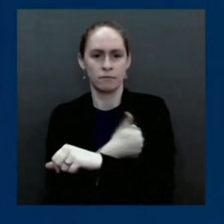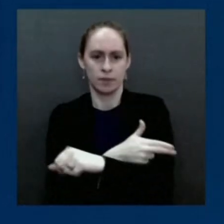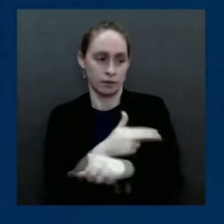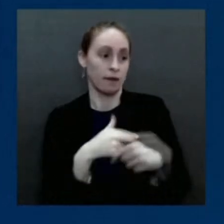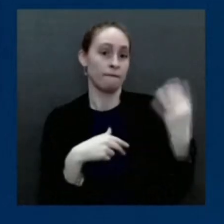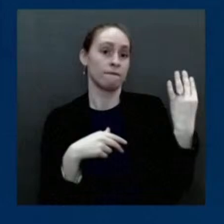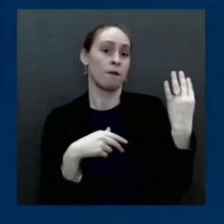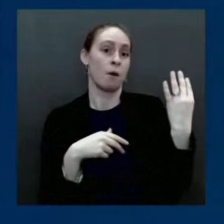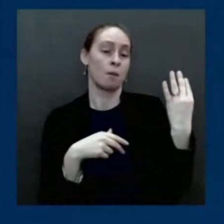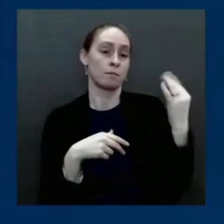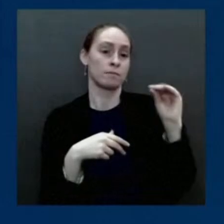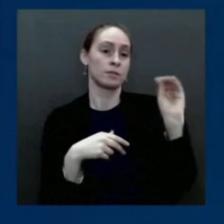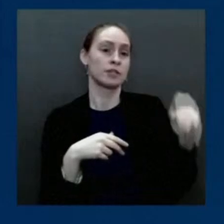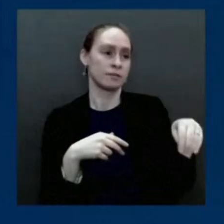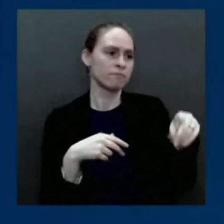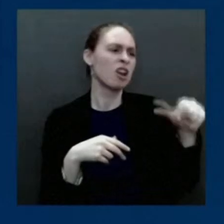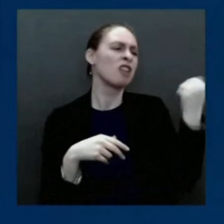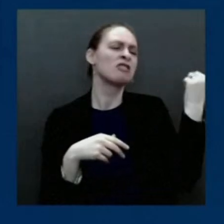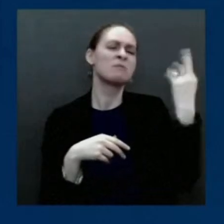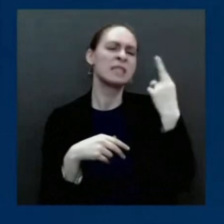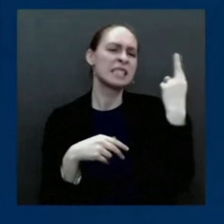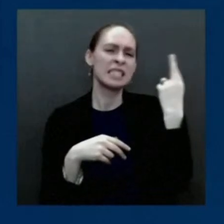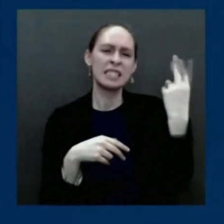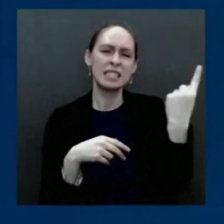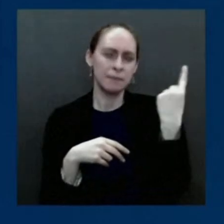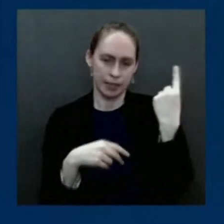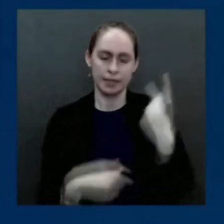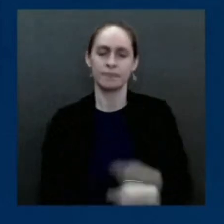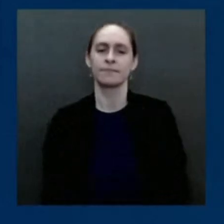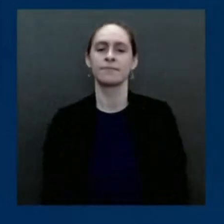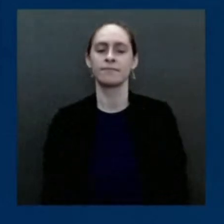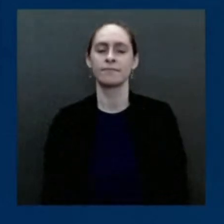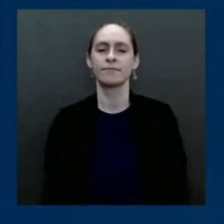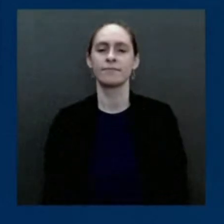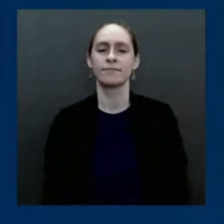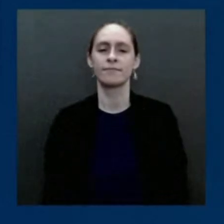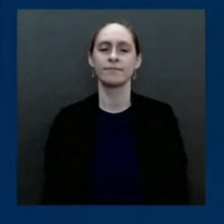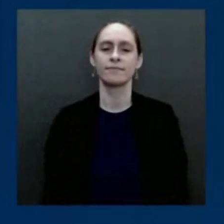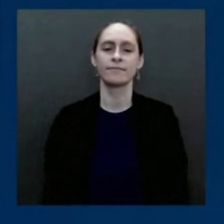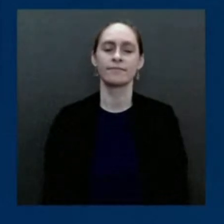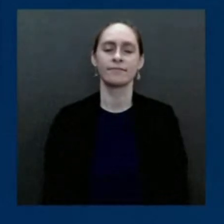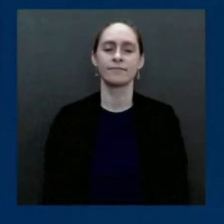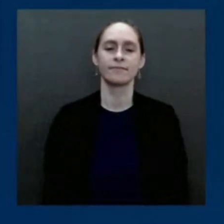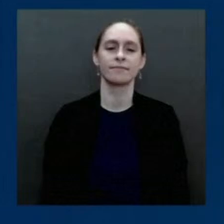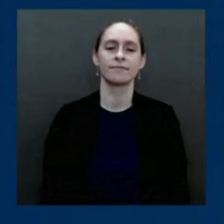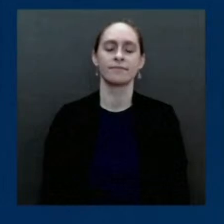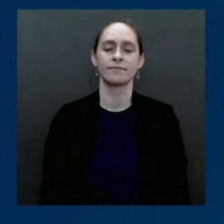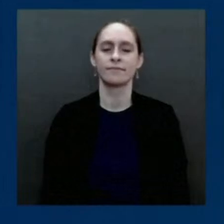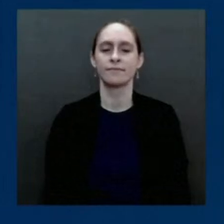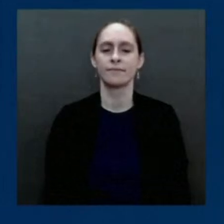OMICRON 4.3 FOR OTHERS. 45% OF PATIENTS REQUIRED